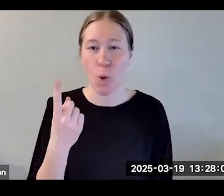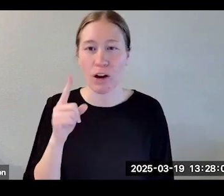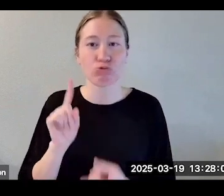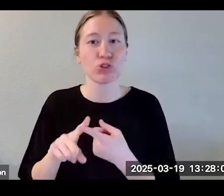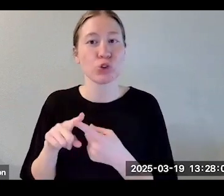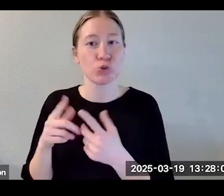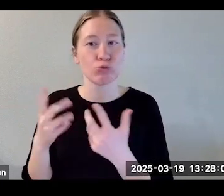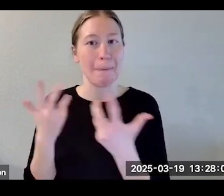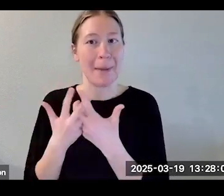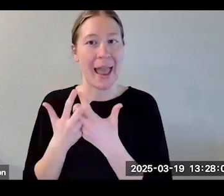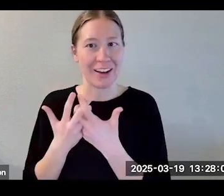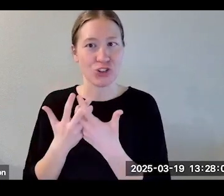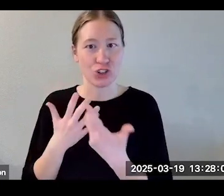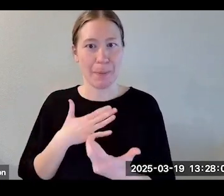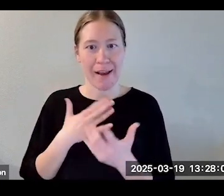it's just not being tagged as a heading.